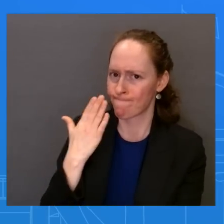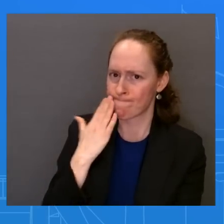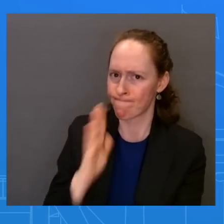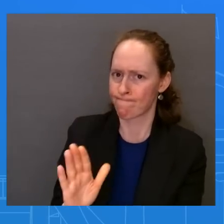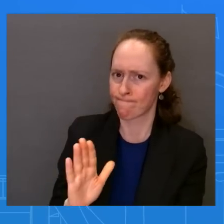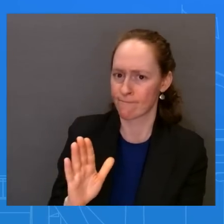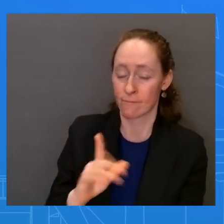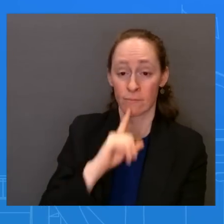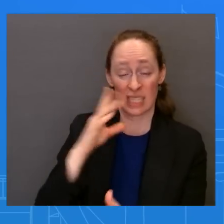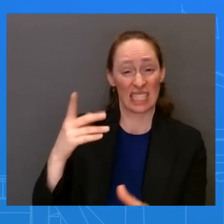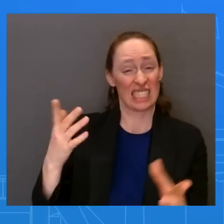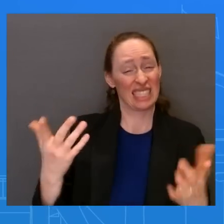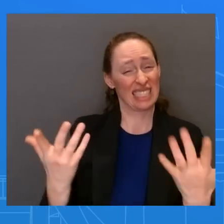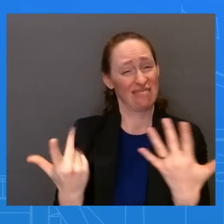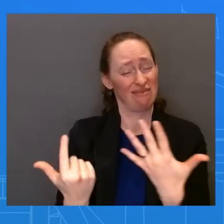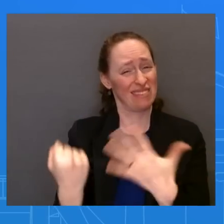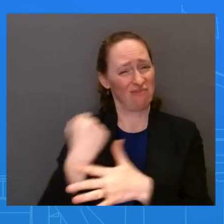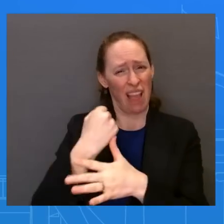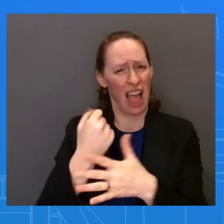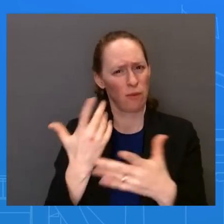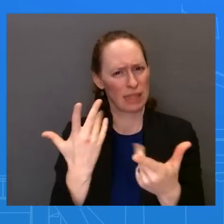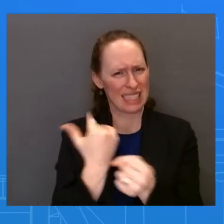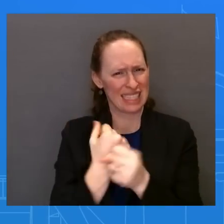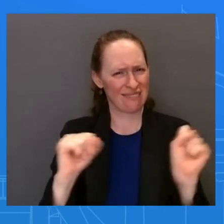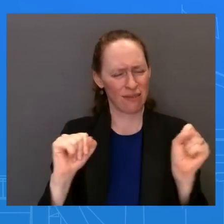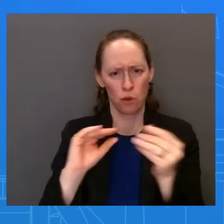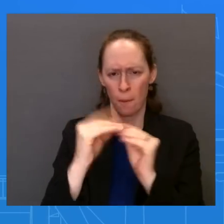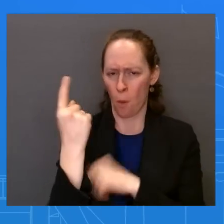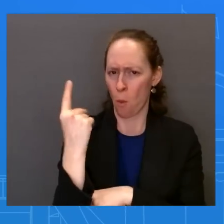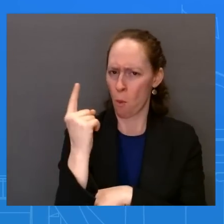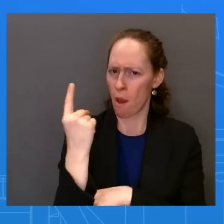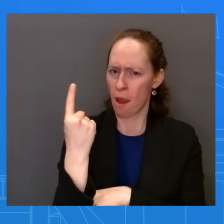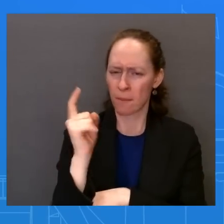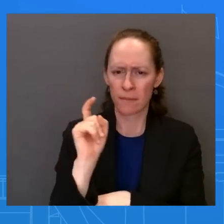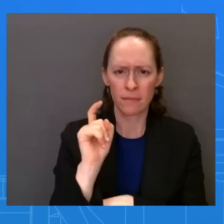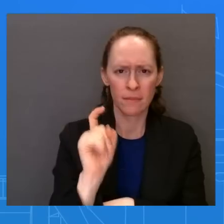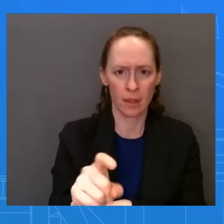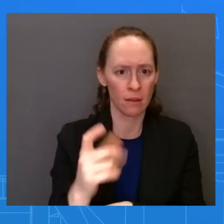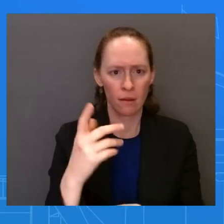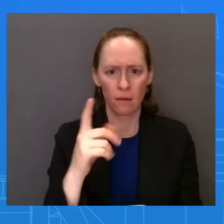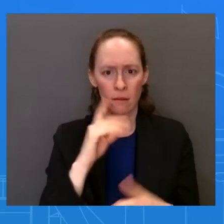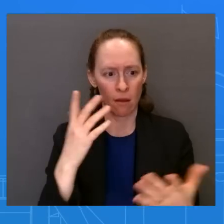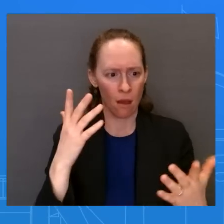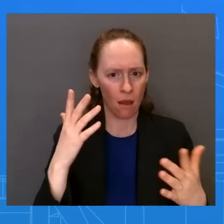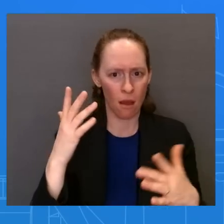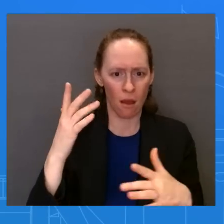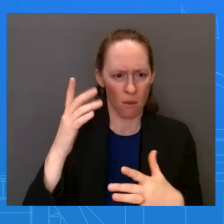We want to get to the bottom of what occurred just days ago -- not too long ago.